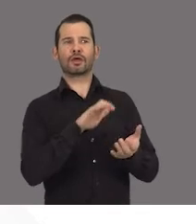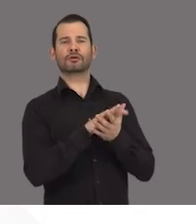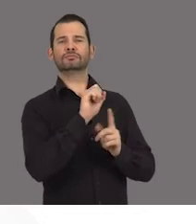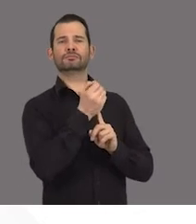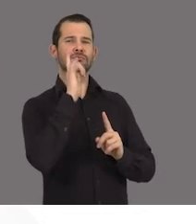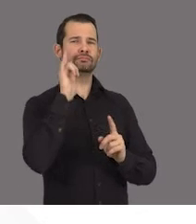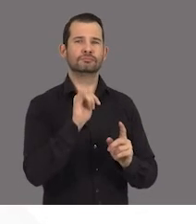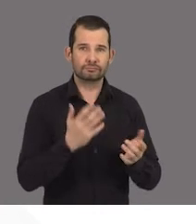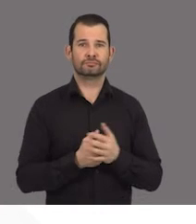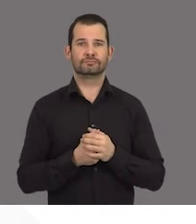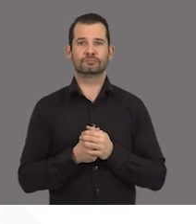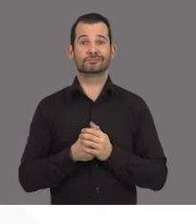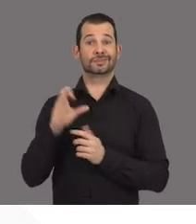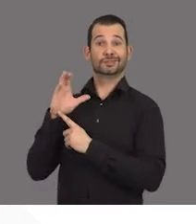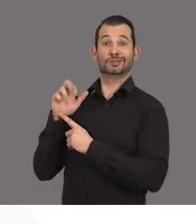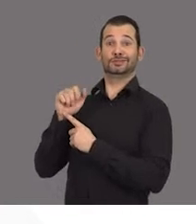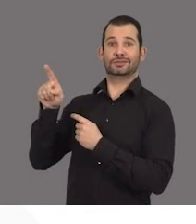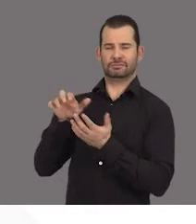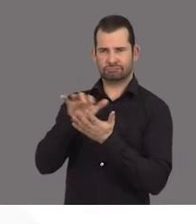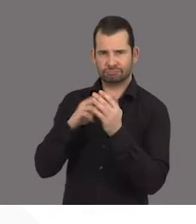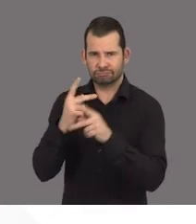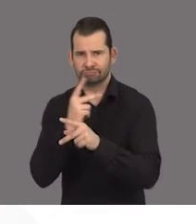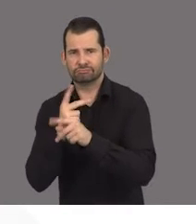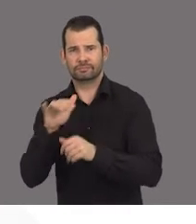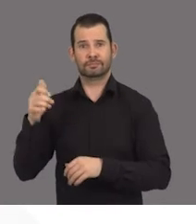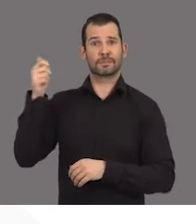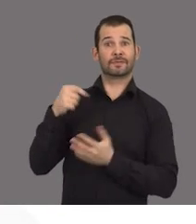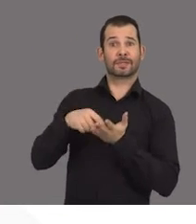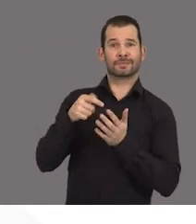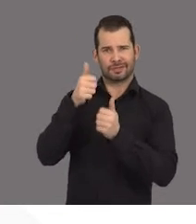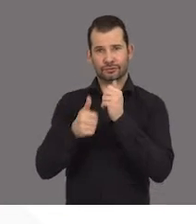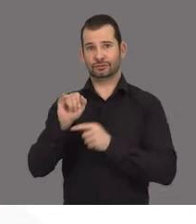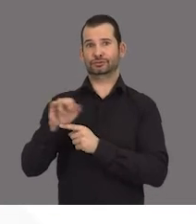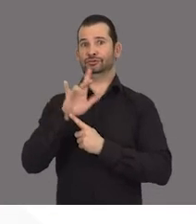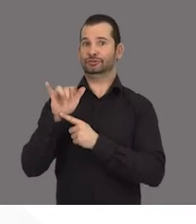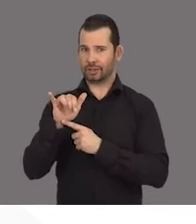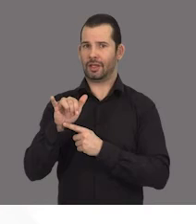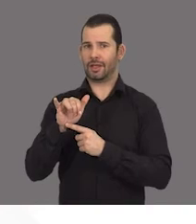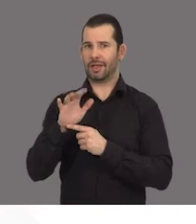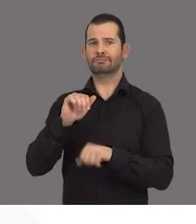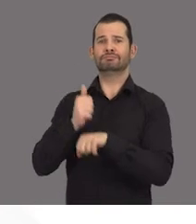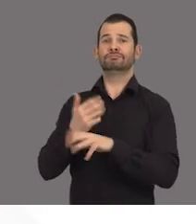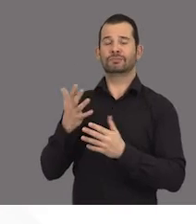The CRA calculates benefit payments every July based on information from